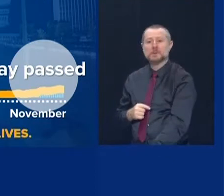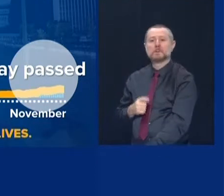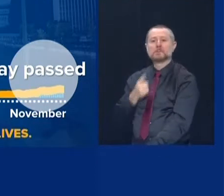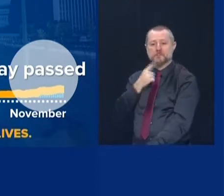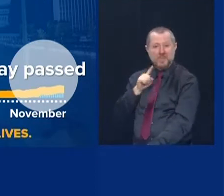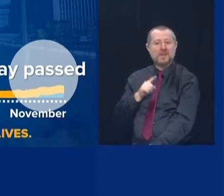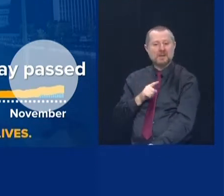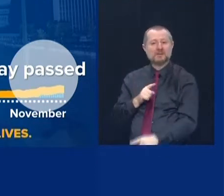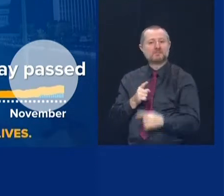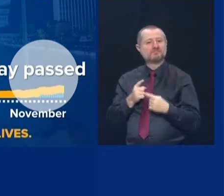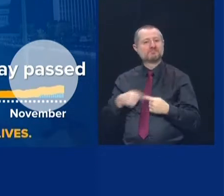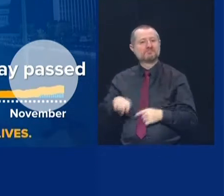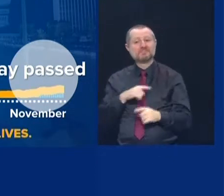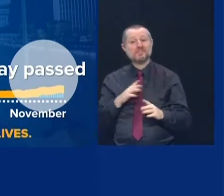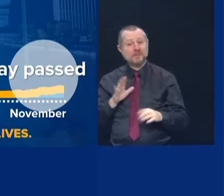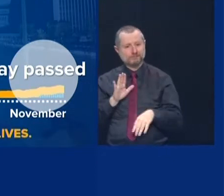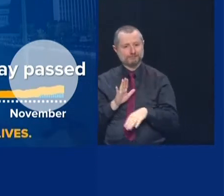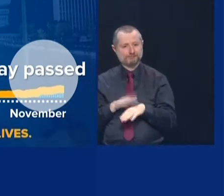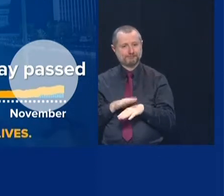HEROIC, WE GO FROM 50% DOWN TO